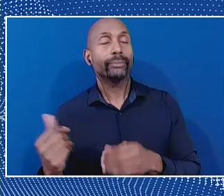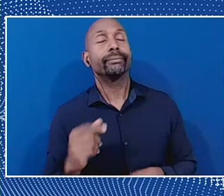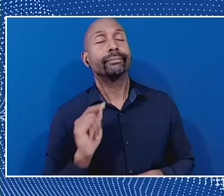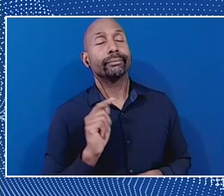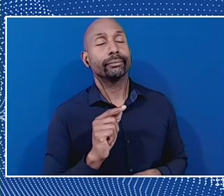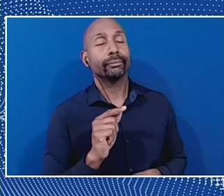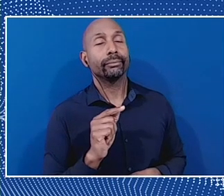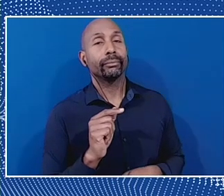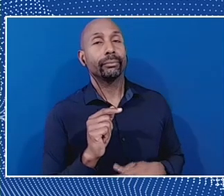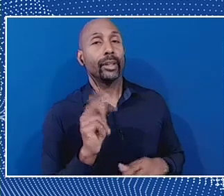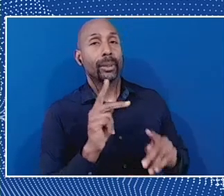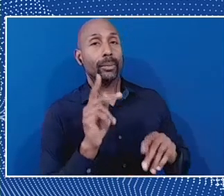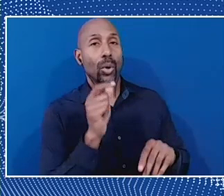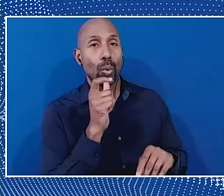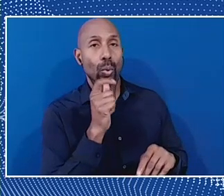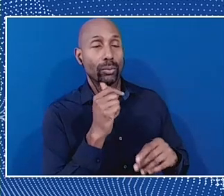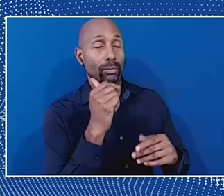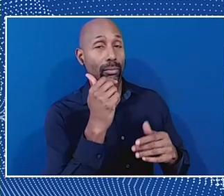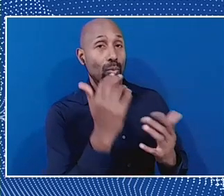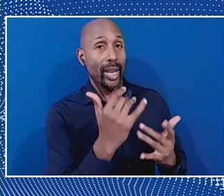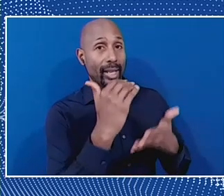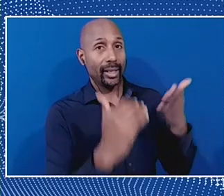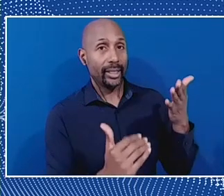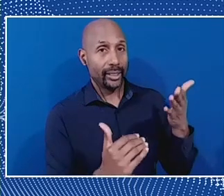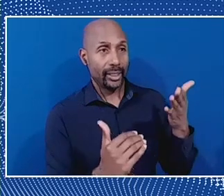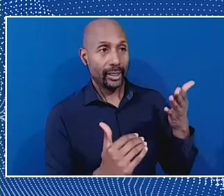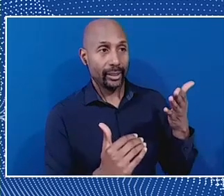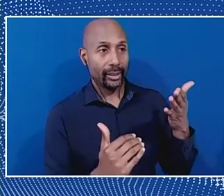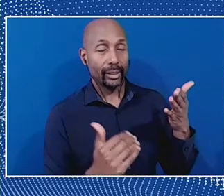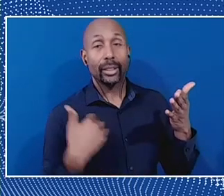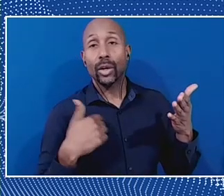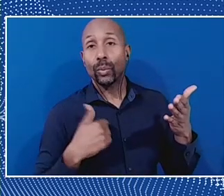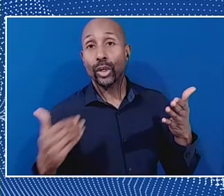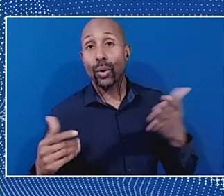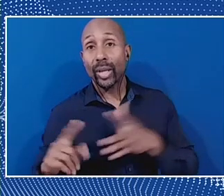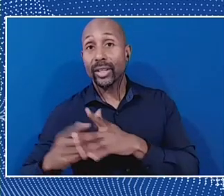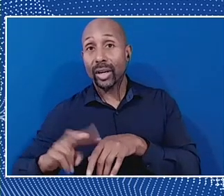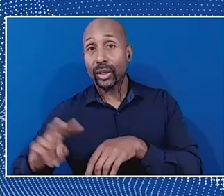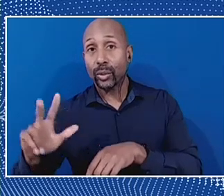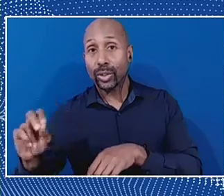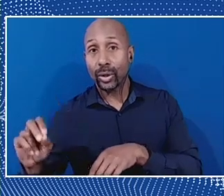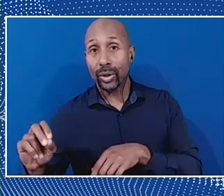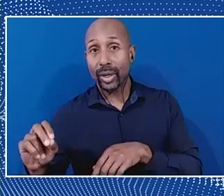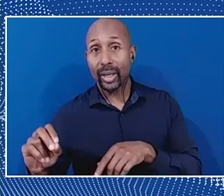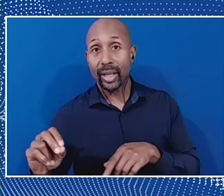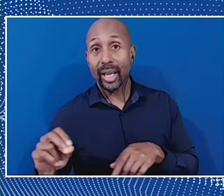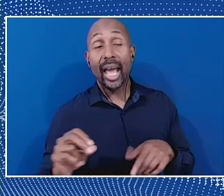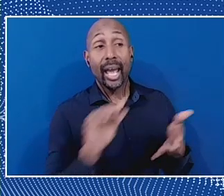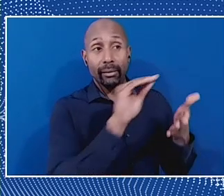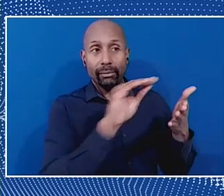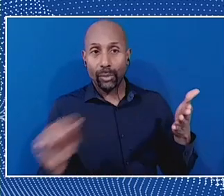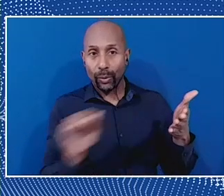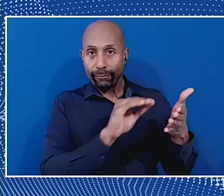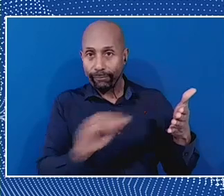person. What we would ask would be for those who were waitlisted, if you could